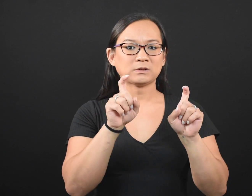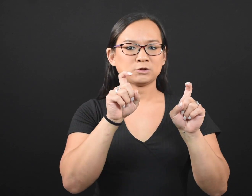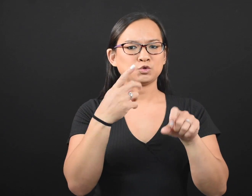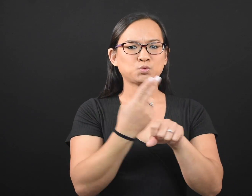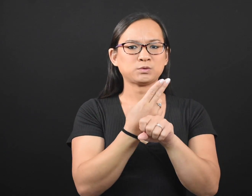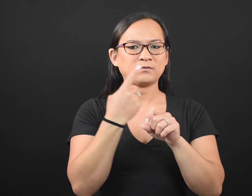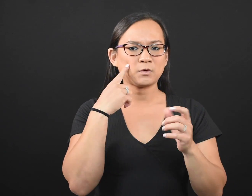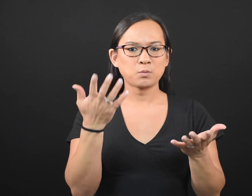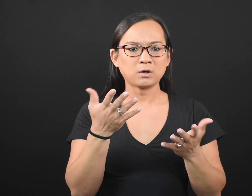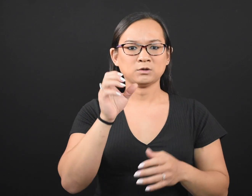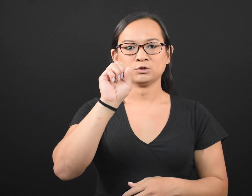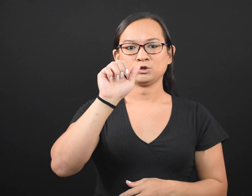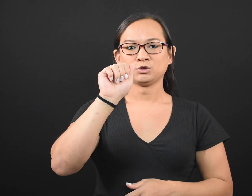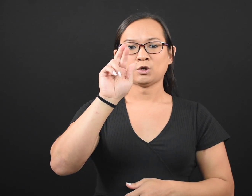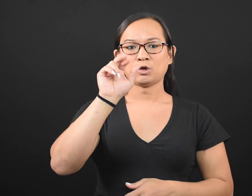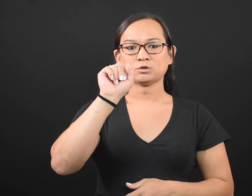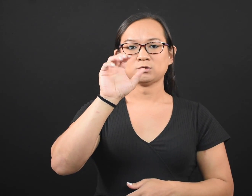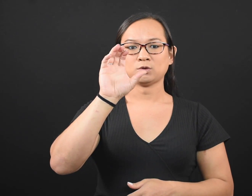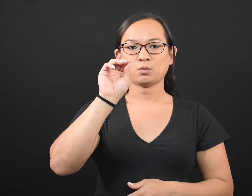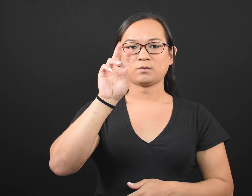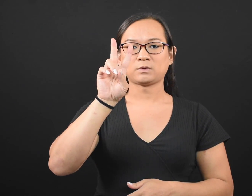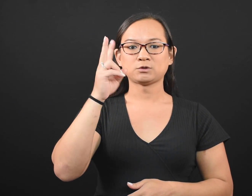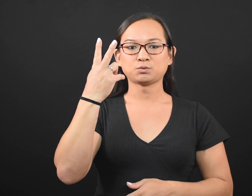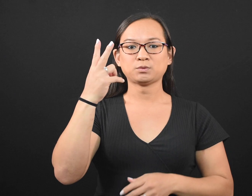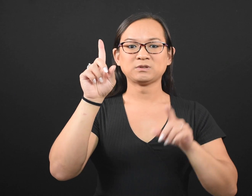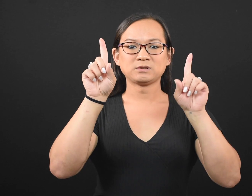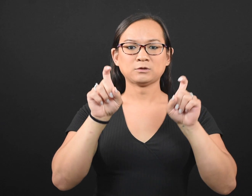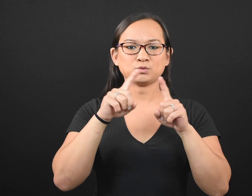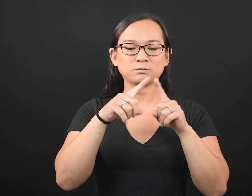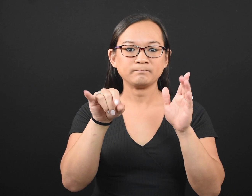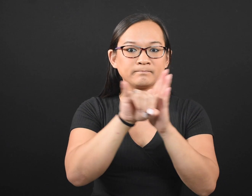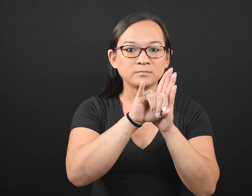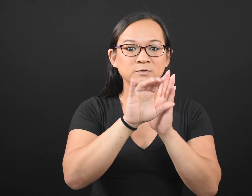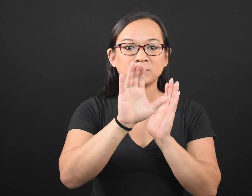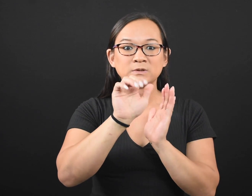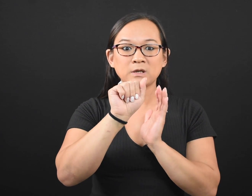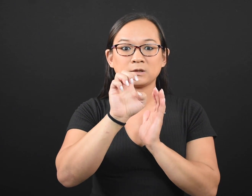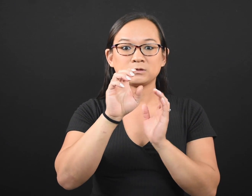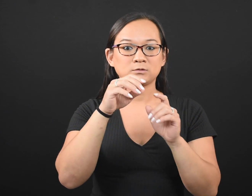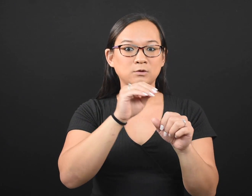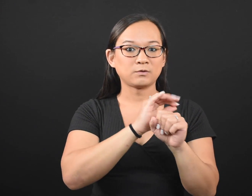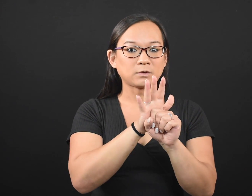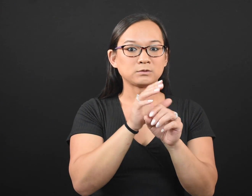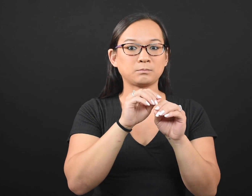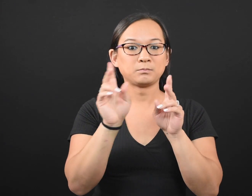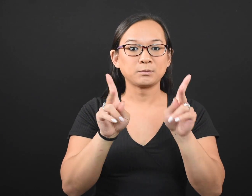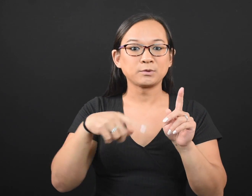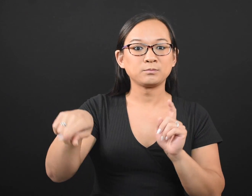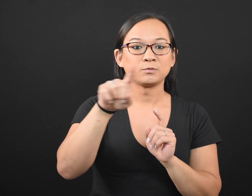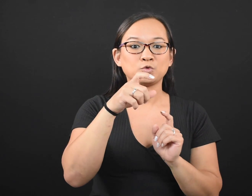COVID-19 in people without symptoms or without known close contact with someone with COVID-19.